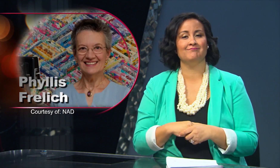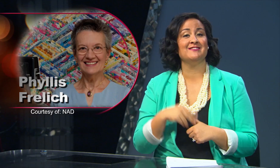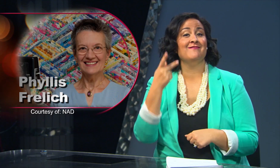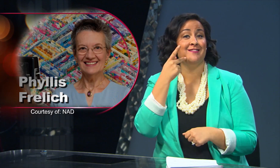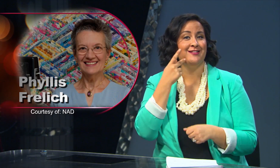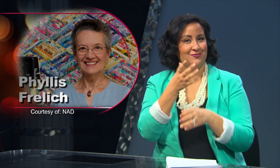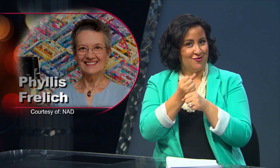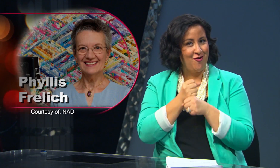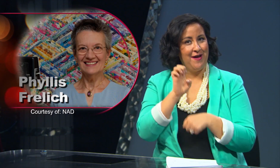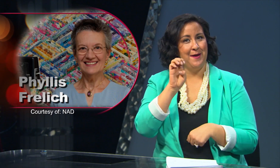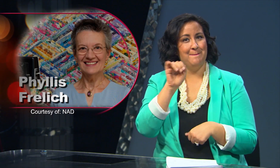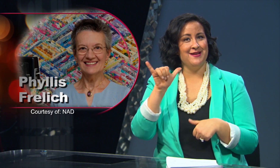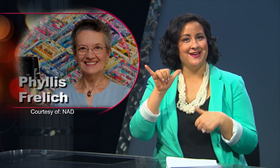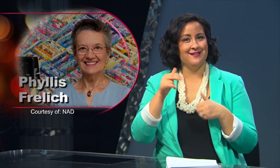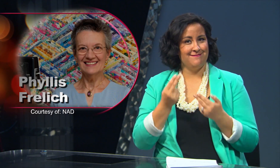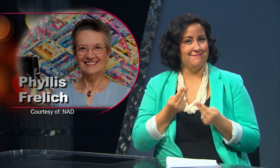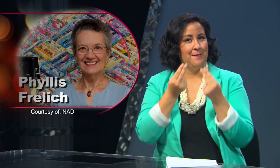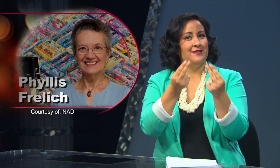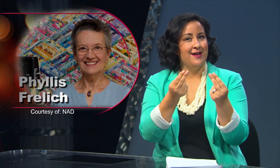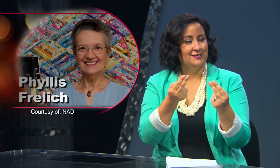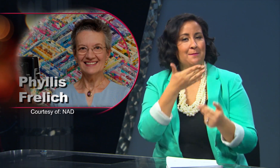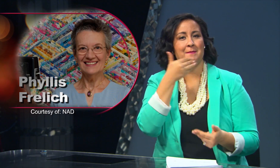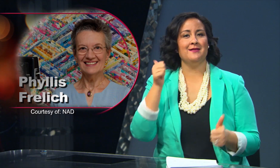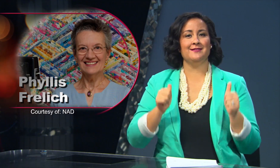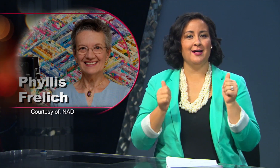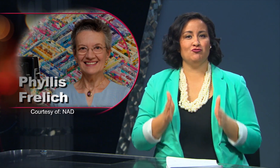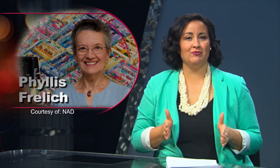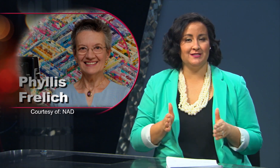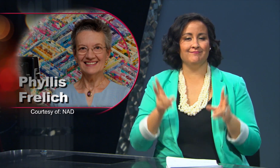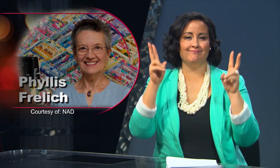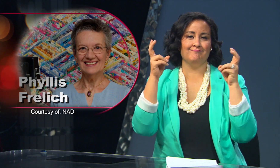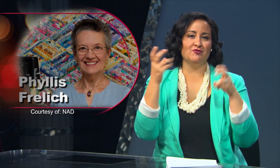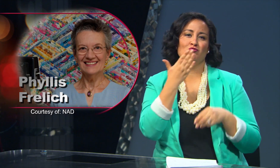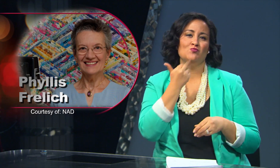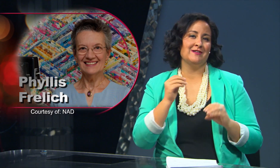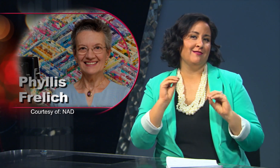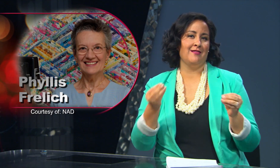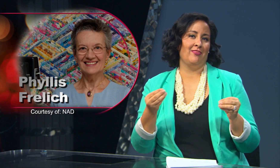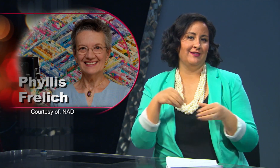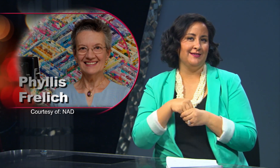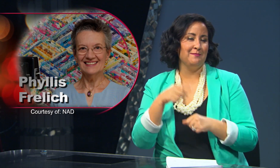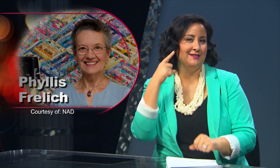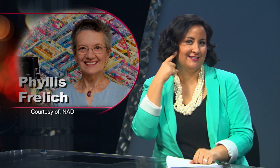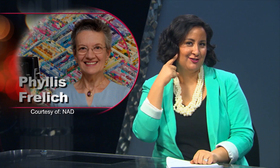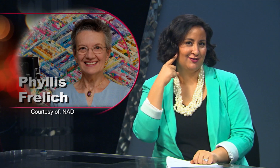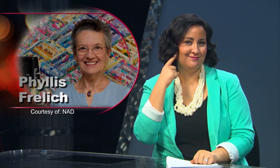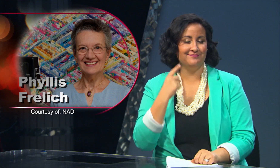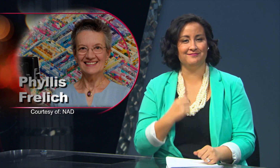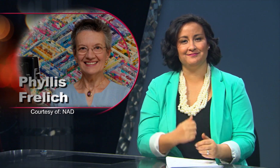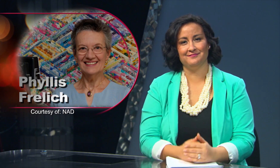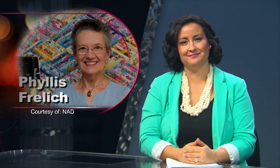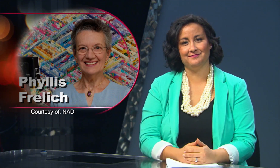RECEIVED AN EMMY NOMINATION FOR BEST ACTRESS IN THE MOVIE "SWEET NOTHING IN MY EAR."